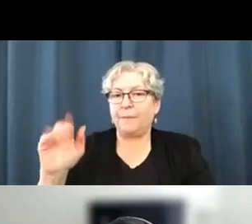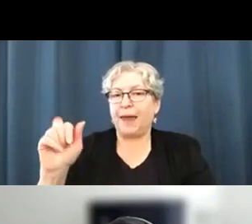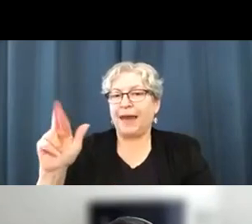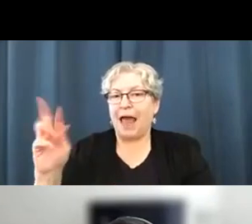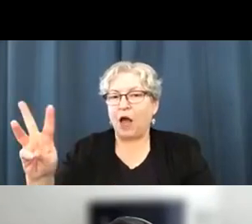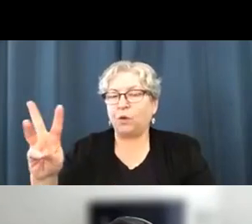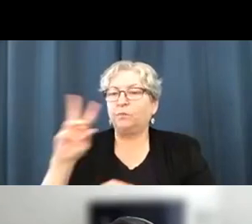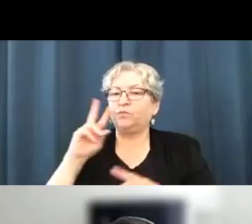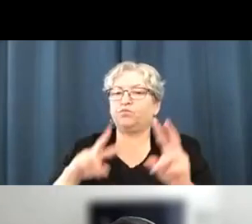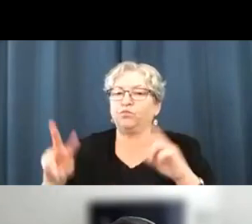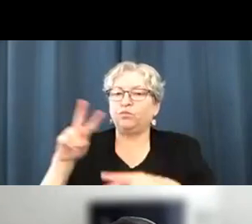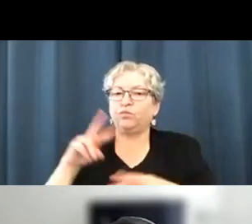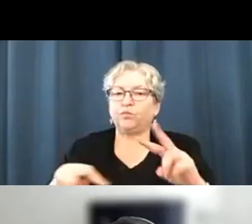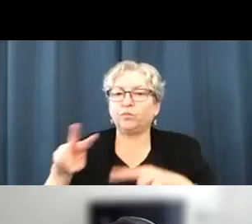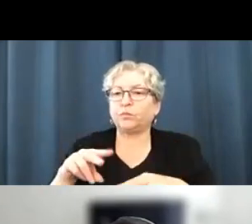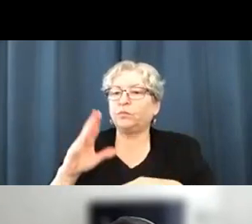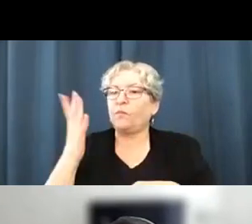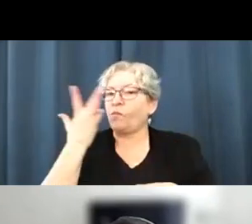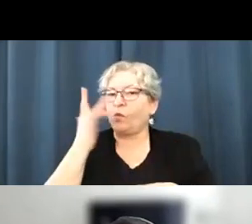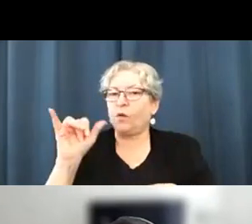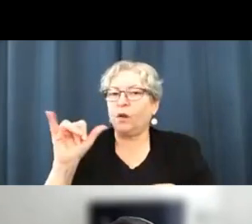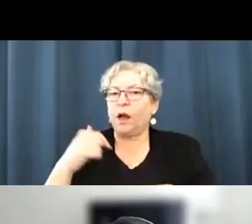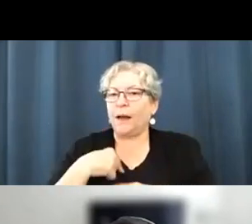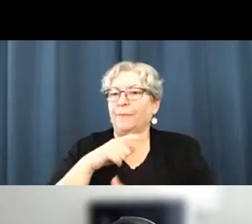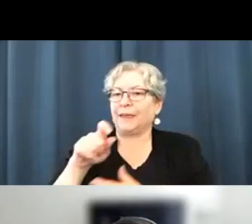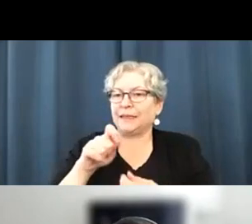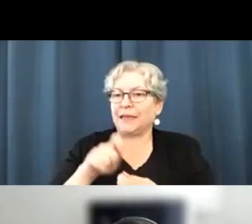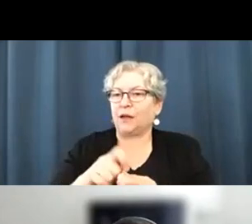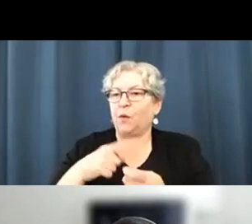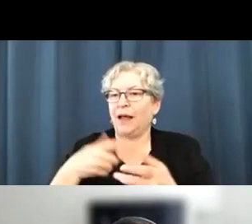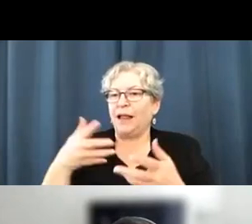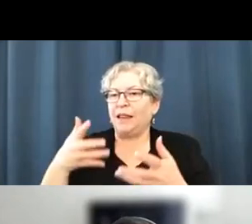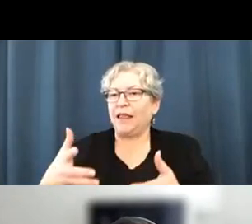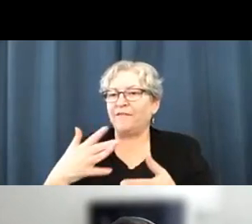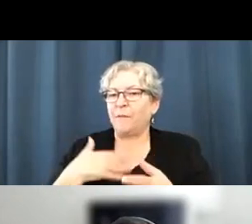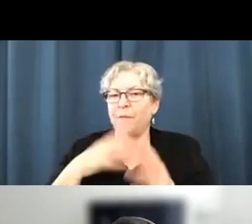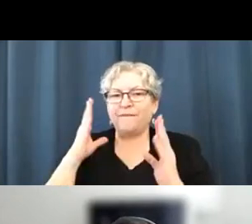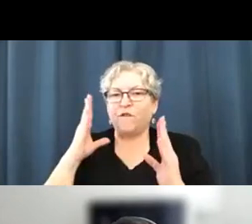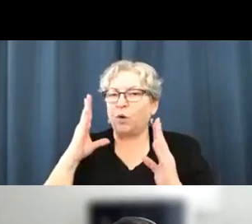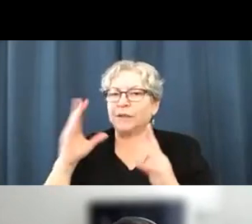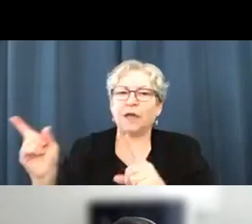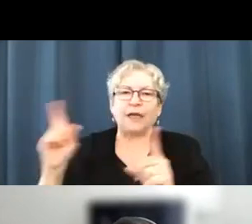to look around. And it looks as if I'm exactly where I left my focus. It did not take me to the feedback form. So, I'll do that.